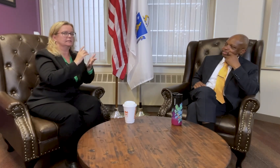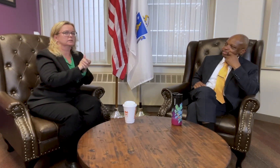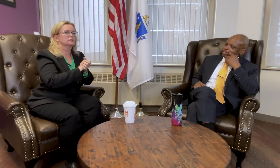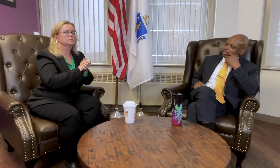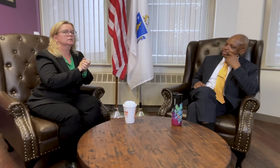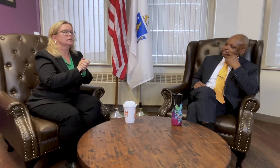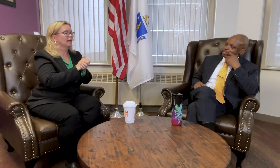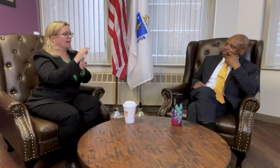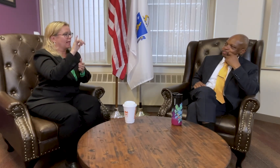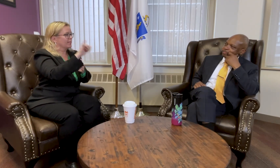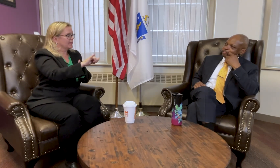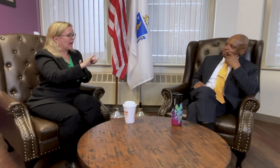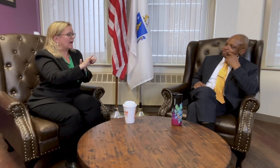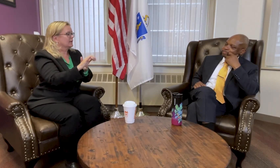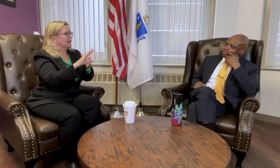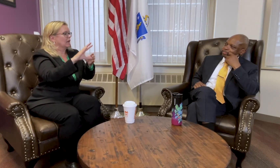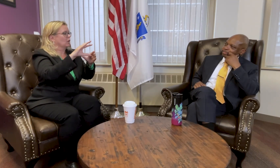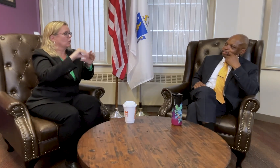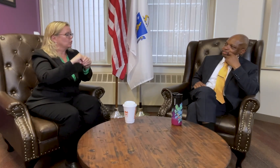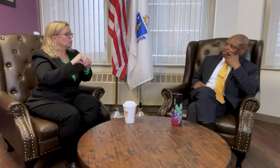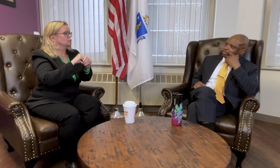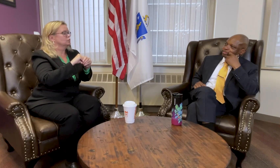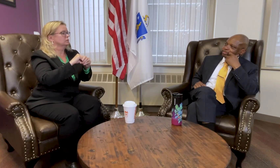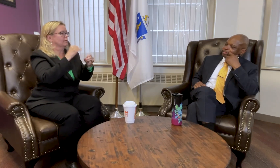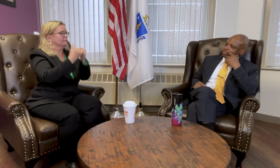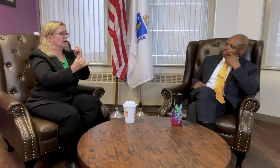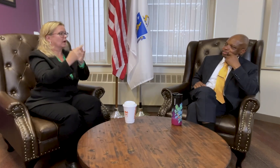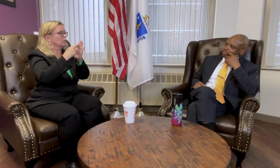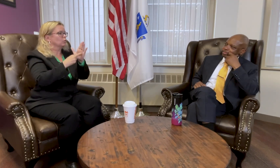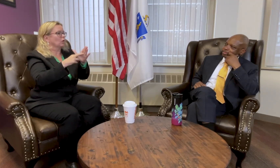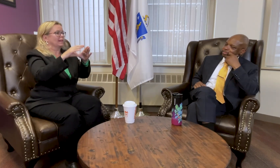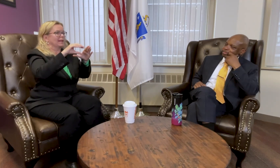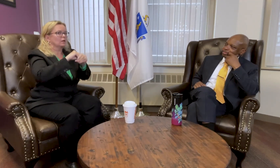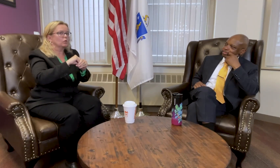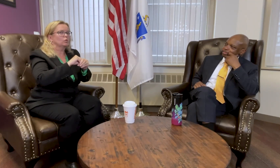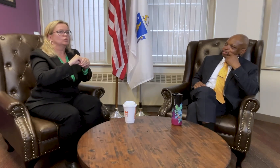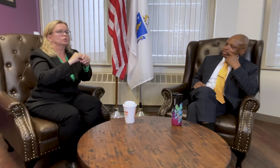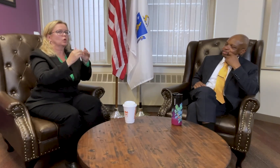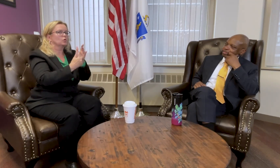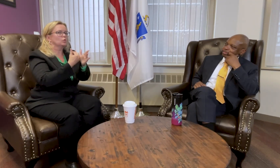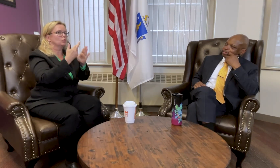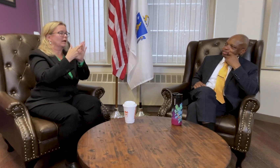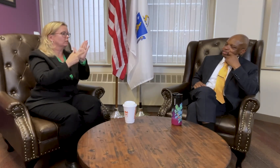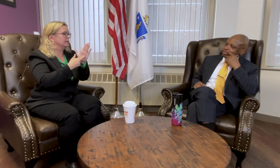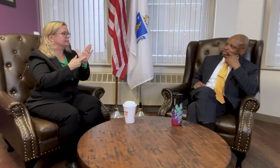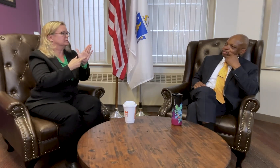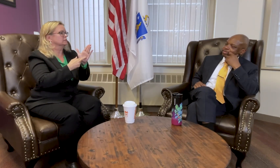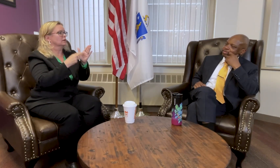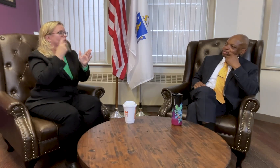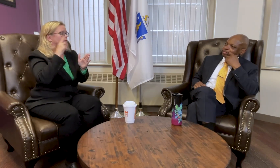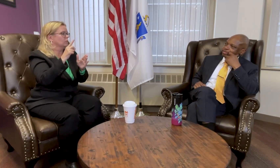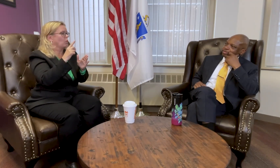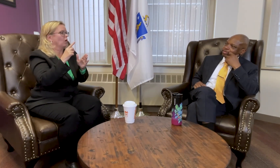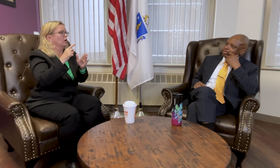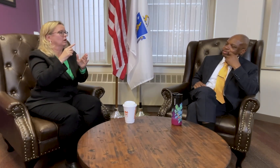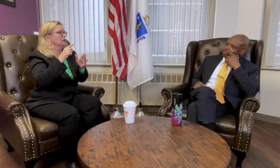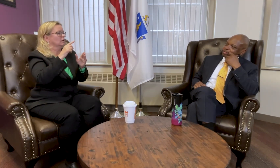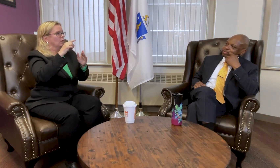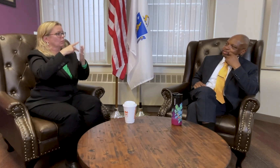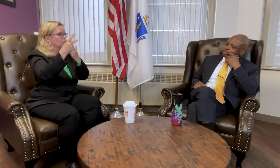This final rule includes new regulations for programs receiving federal funding.